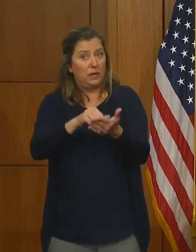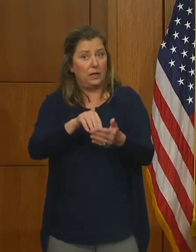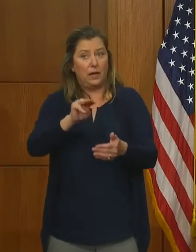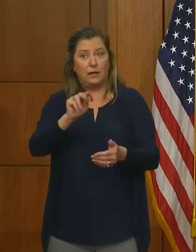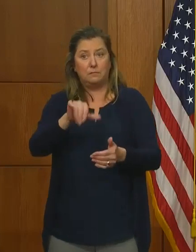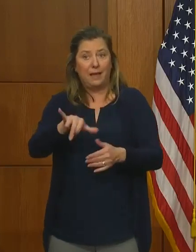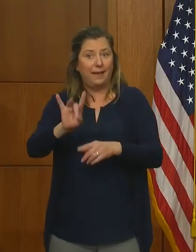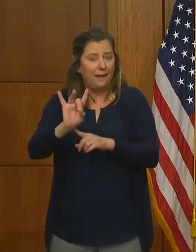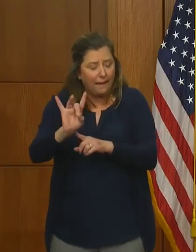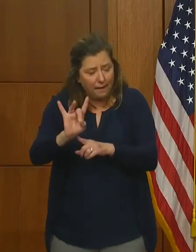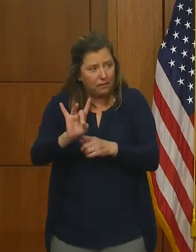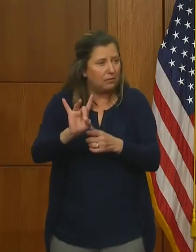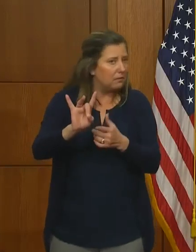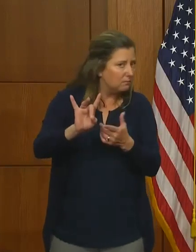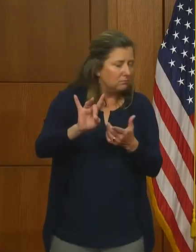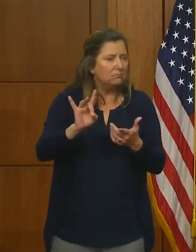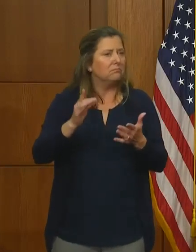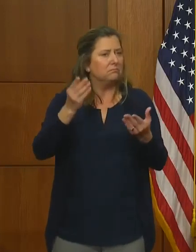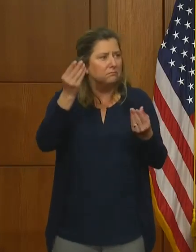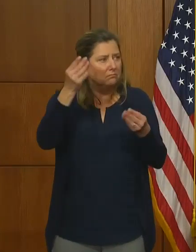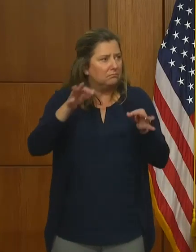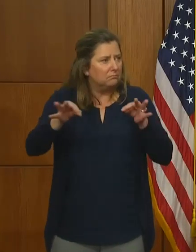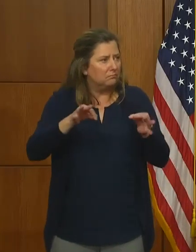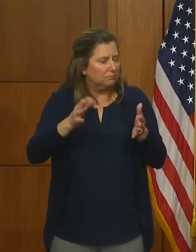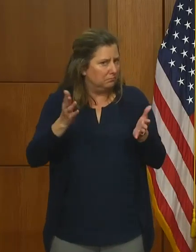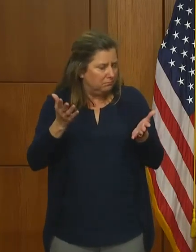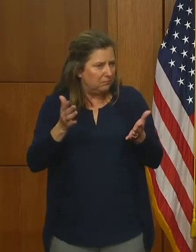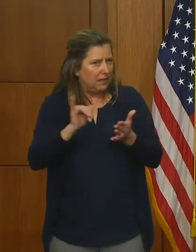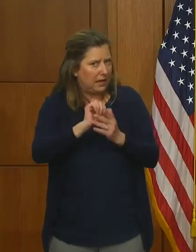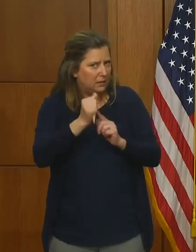STILL POTENTIALLY LOOKING AT